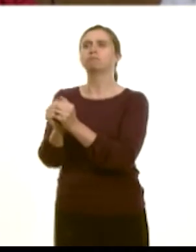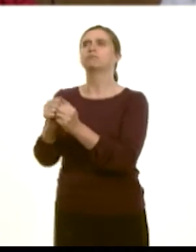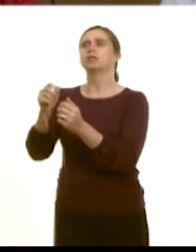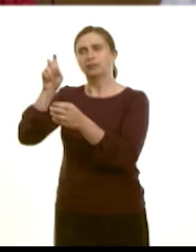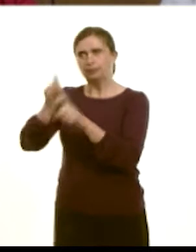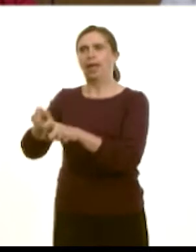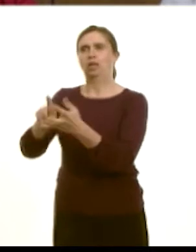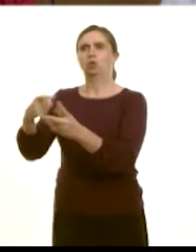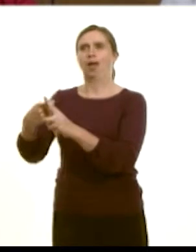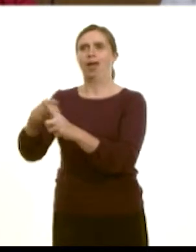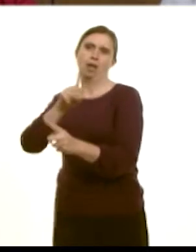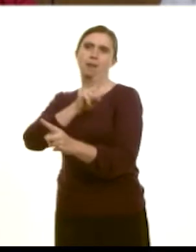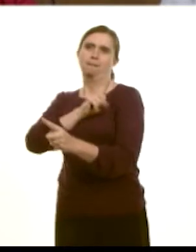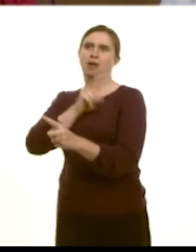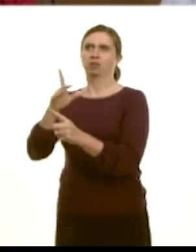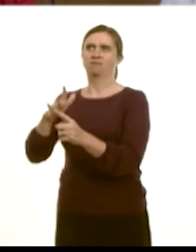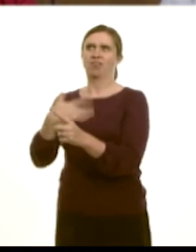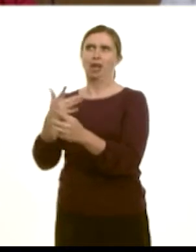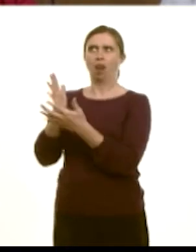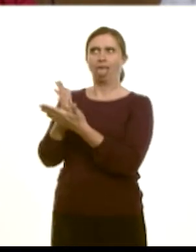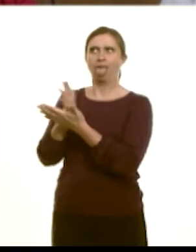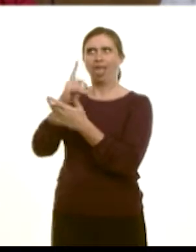If that is removed, I have no doubt that that will be the dynamic in Scotland.